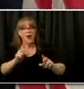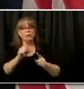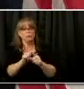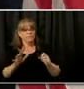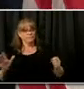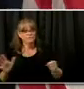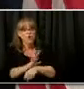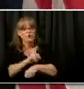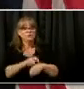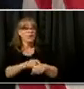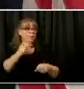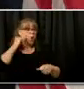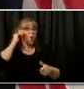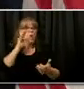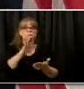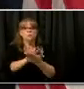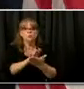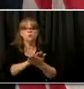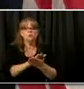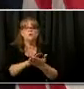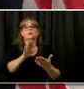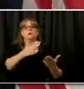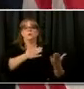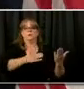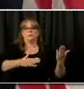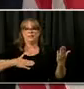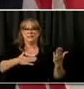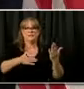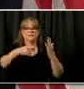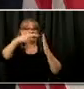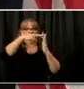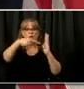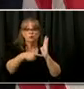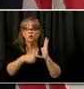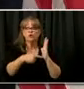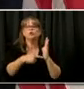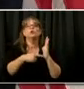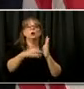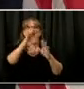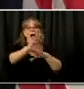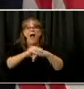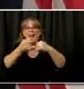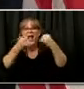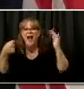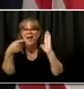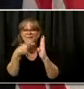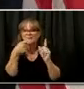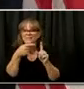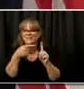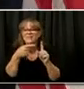program of your school district of audition school district of a charter school wherever you want if you're not ready to send them back in person or they aren't ready to go back in person